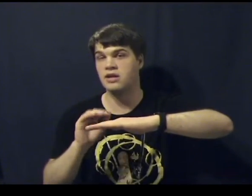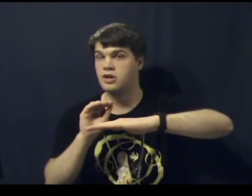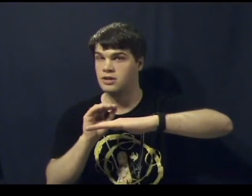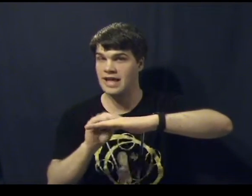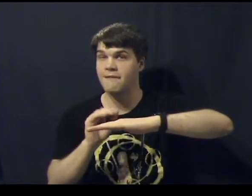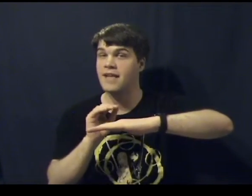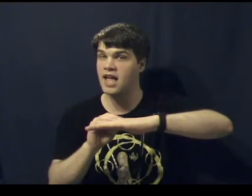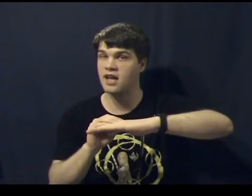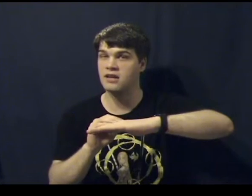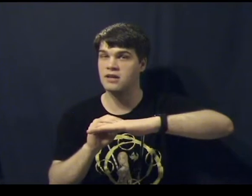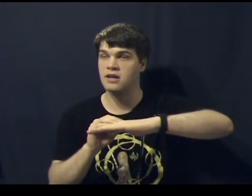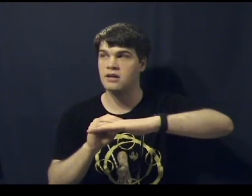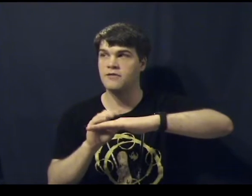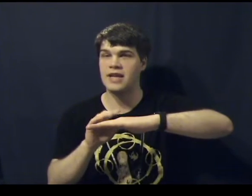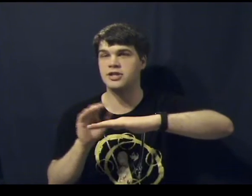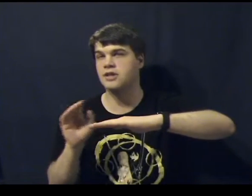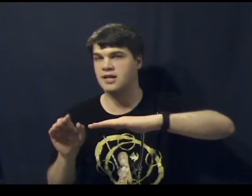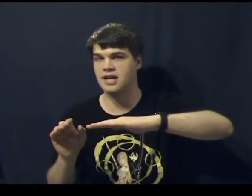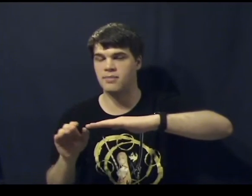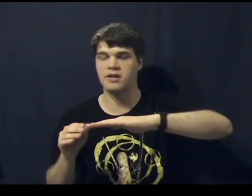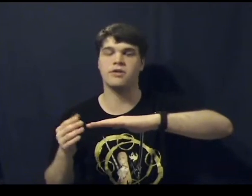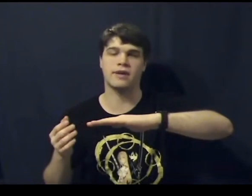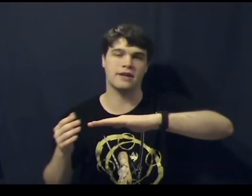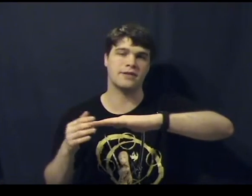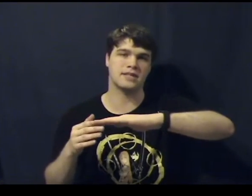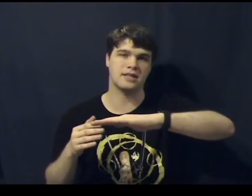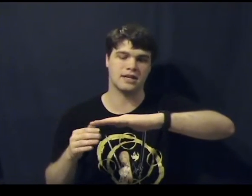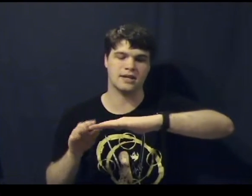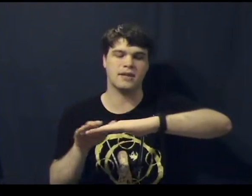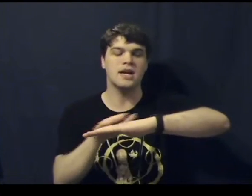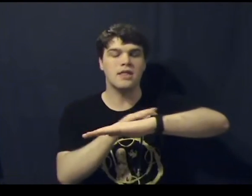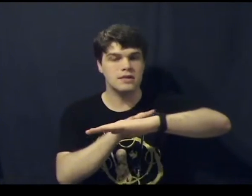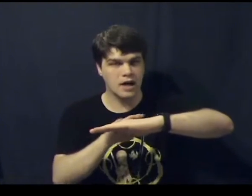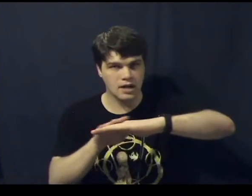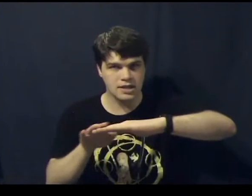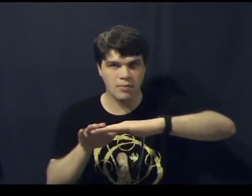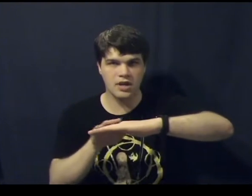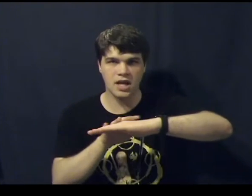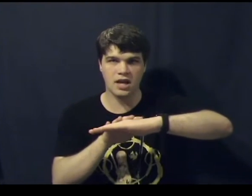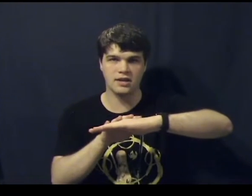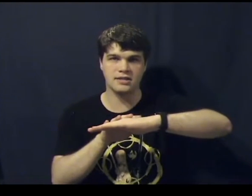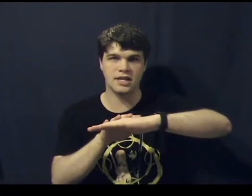Your left hand - if that's your non-dominant, your right if it's the dominant - the non-dominant hand is stationary